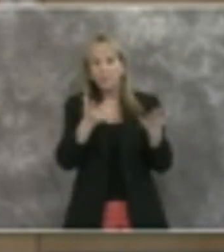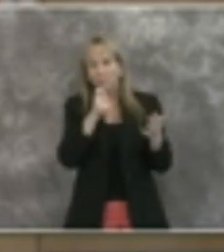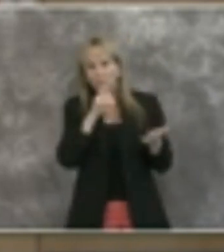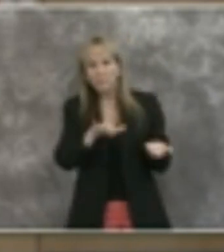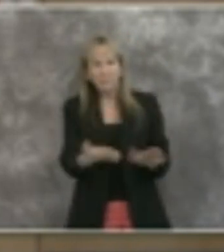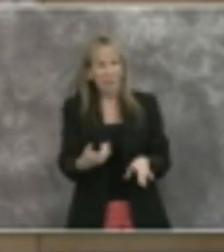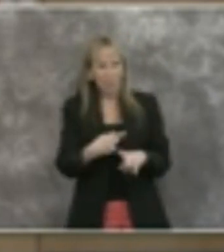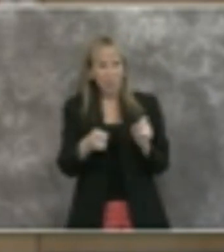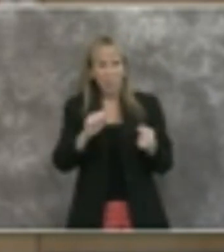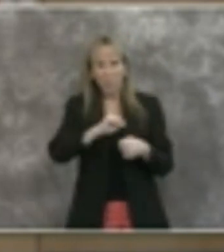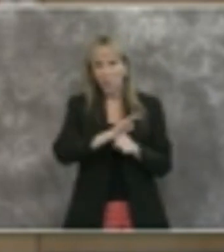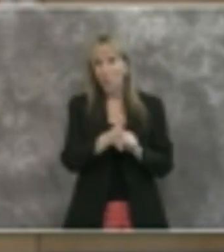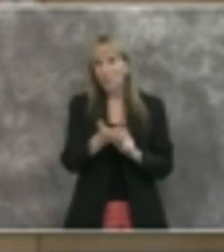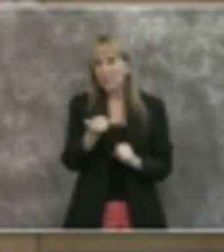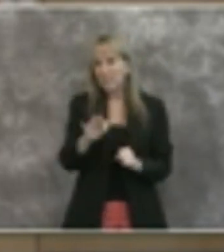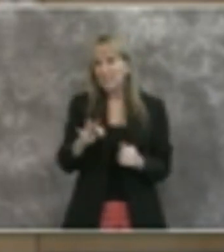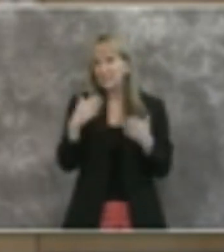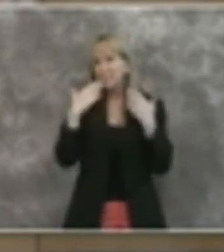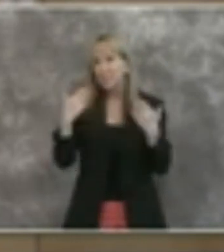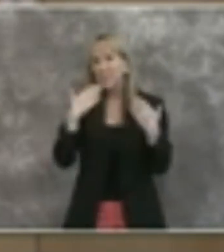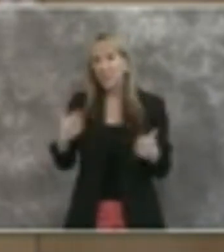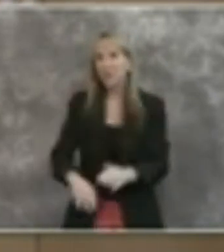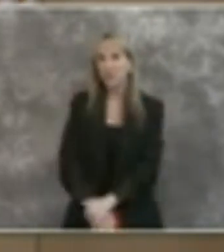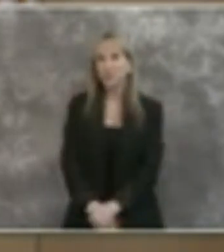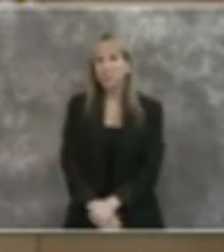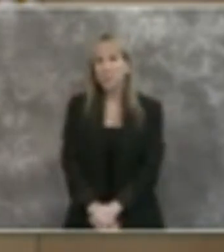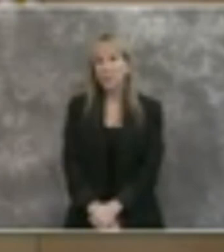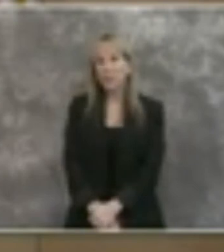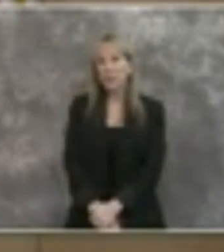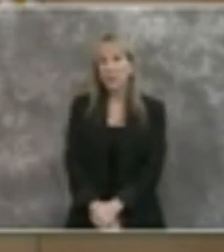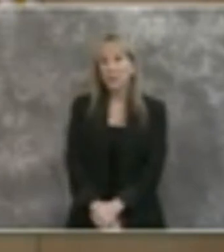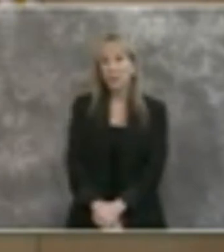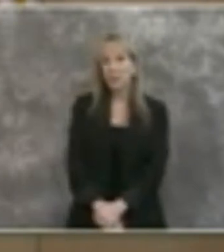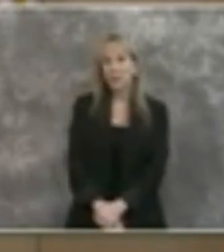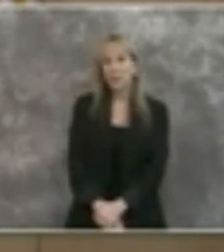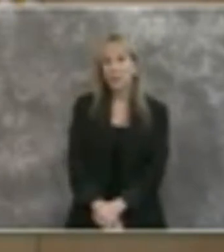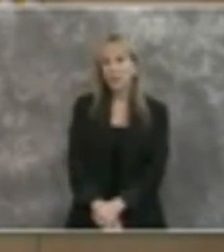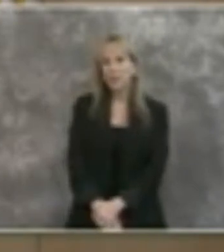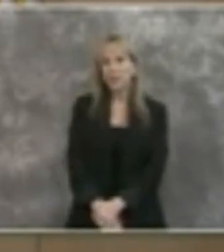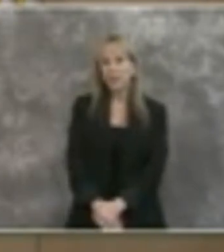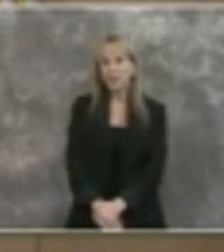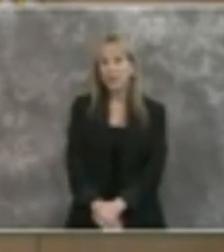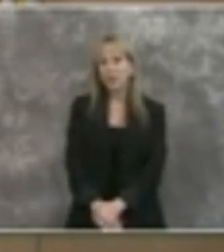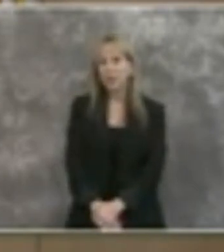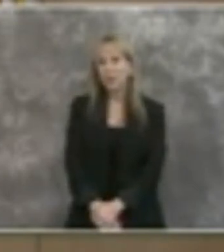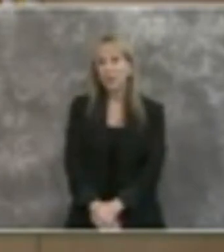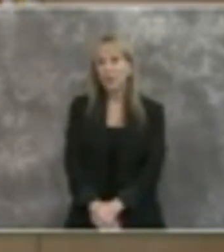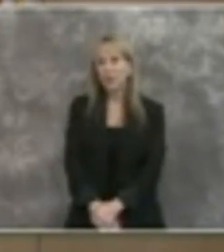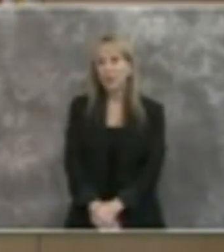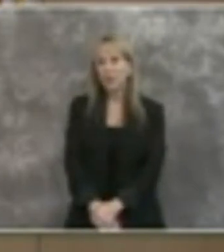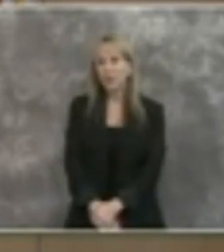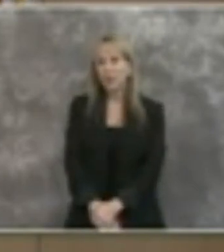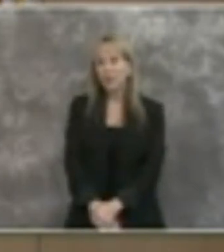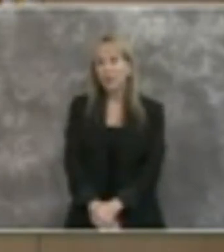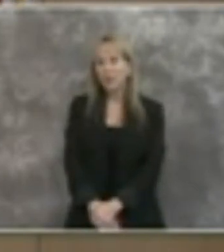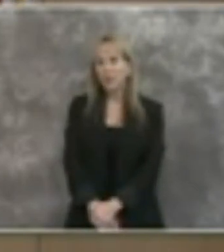YOU ACTUALLY I'M NOT CERTAIN IF IT'S UNKNOWN HOW LONG. THE VIRUS CAN LAST IN A BODY BUT